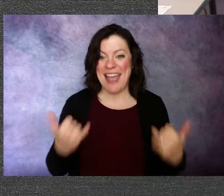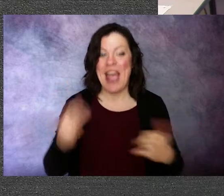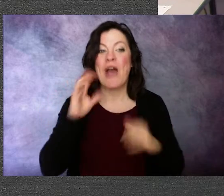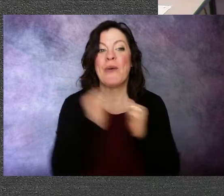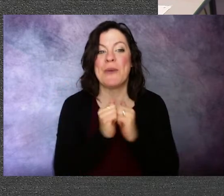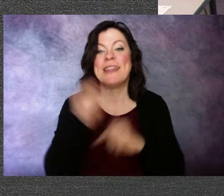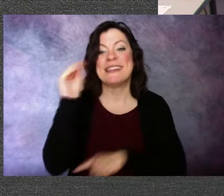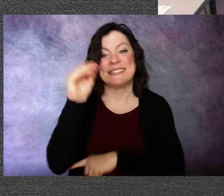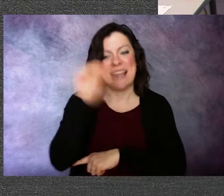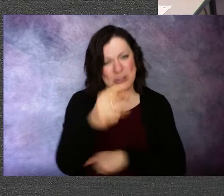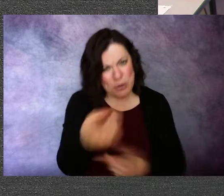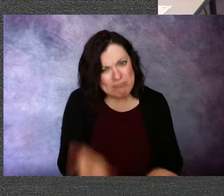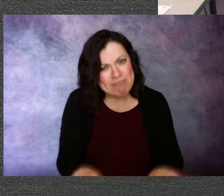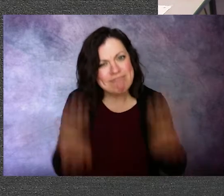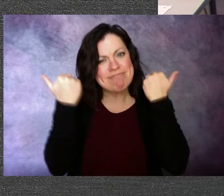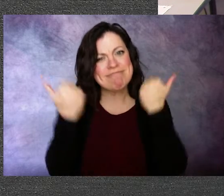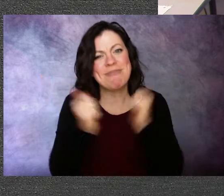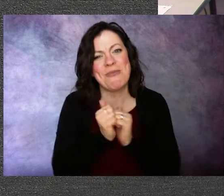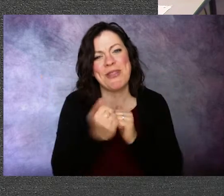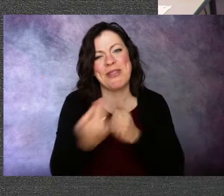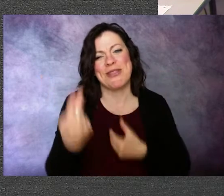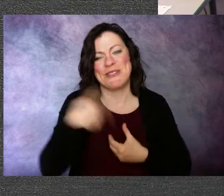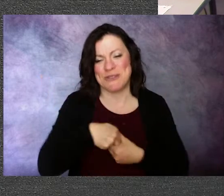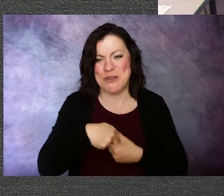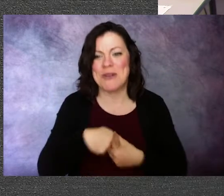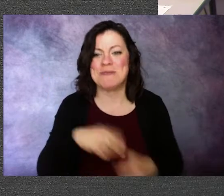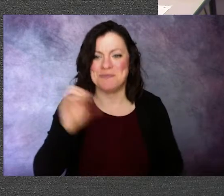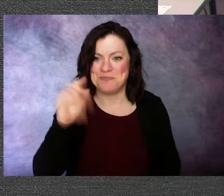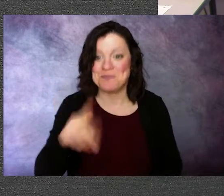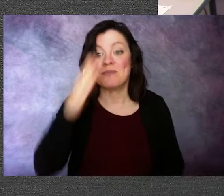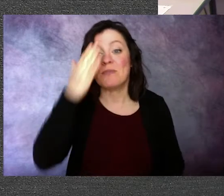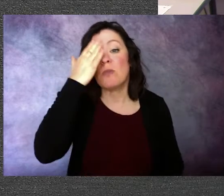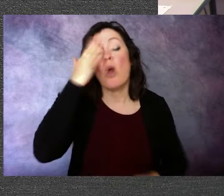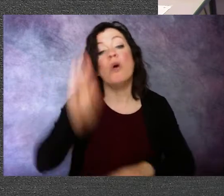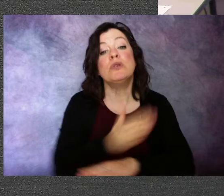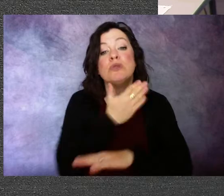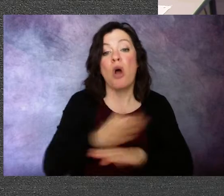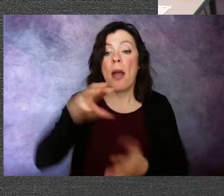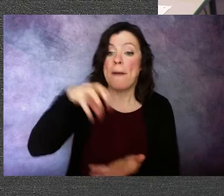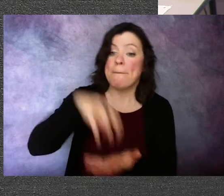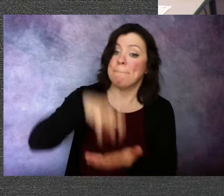so get on up. It goes to the tune, "The Muffin Man."